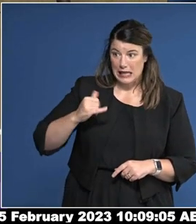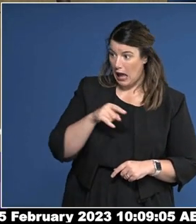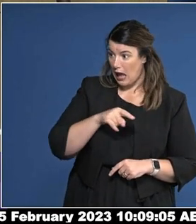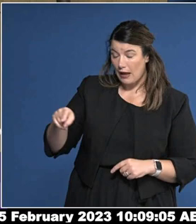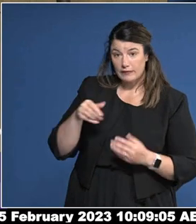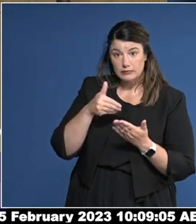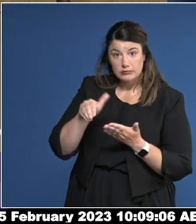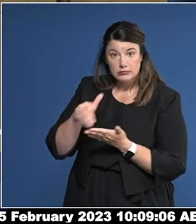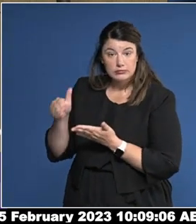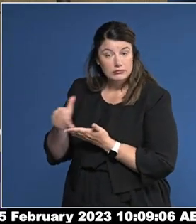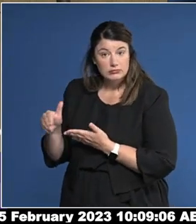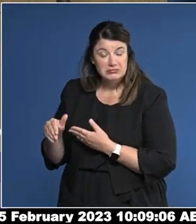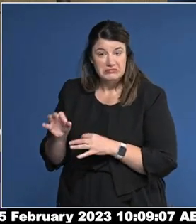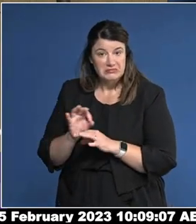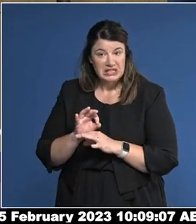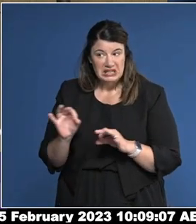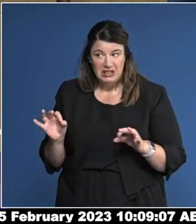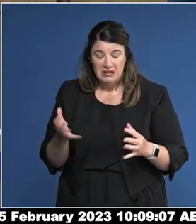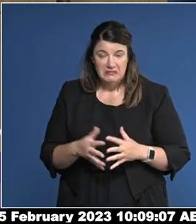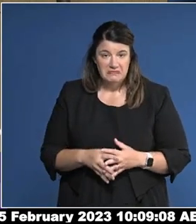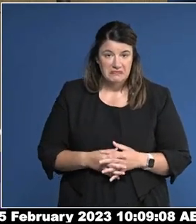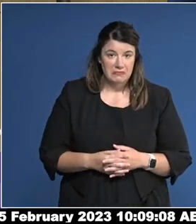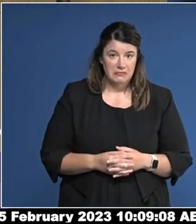reprimanded for the role they may have played in the institutional failings.